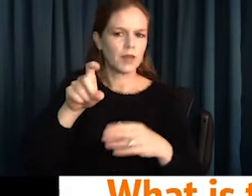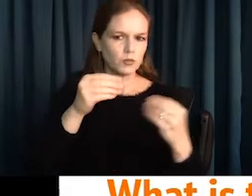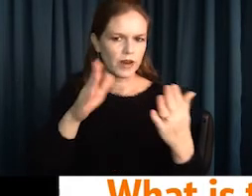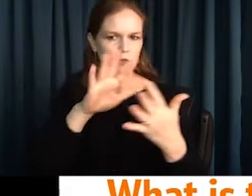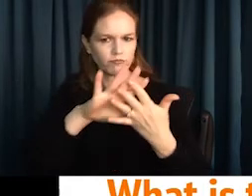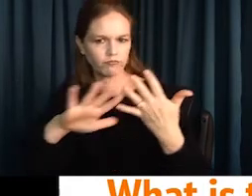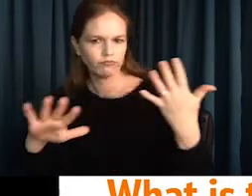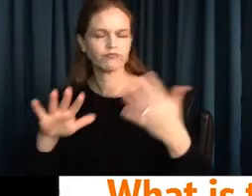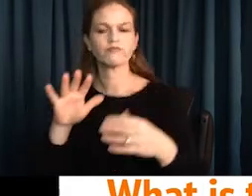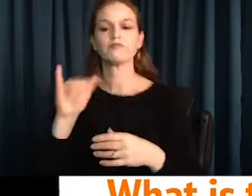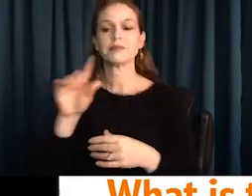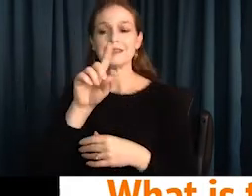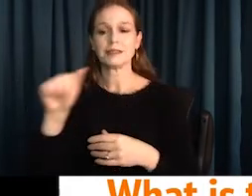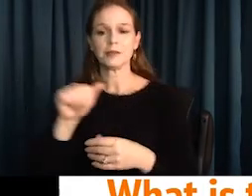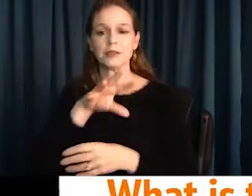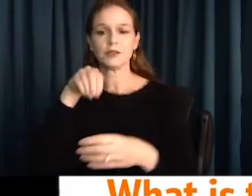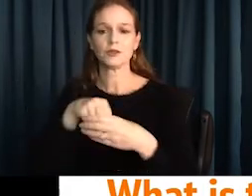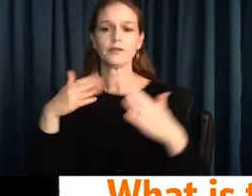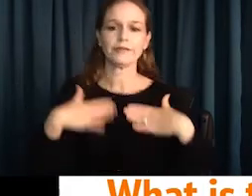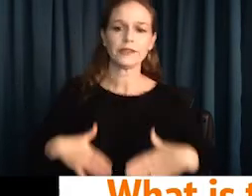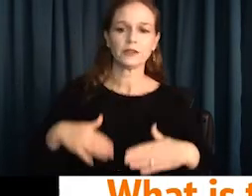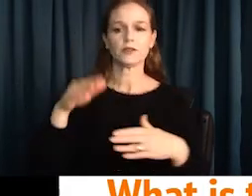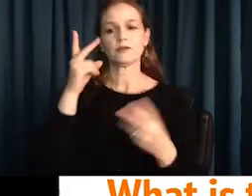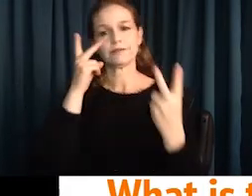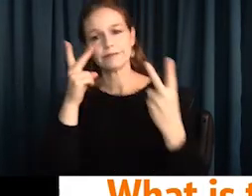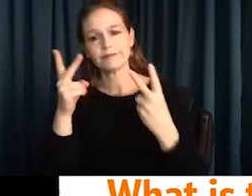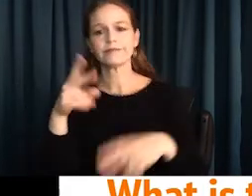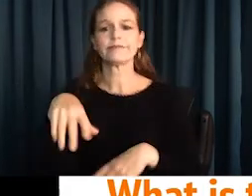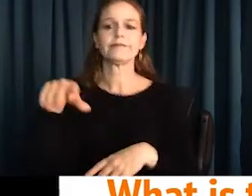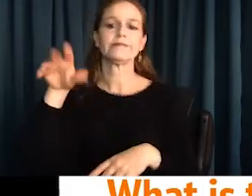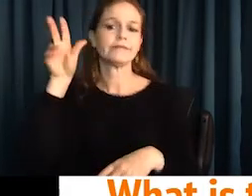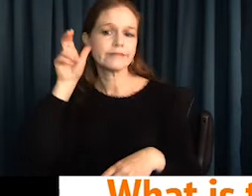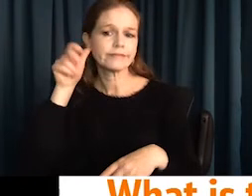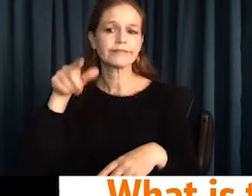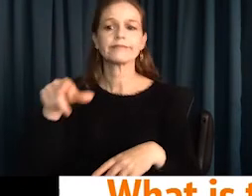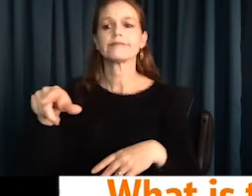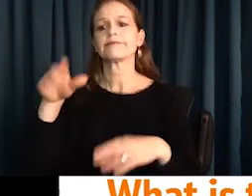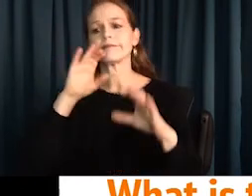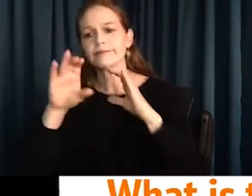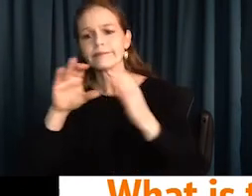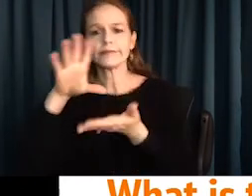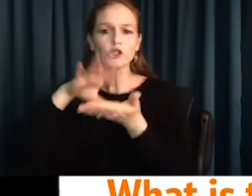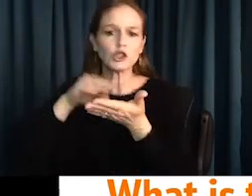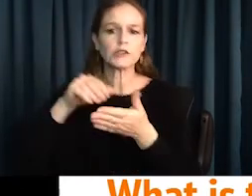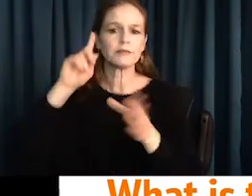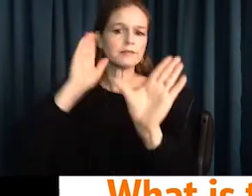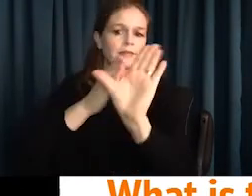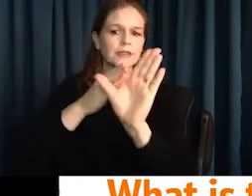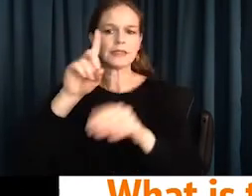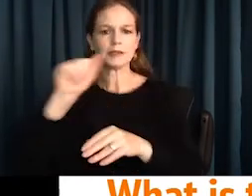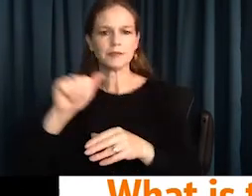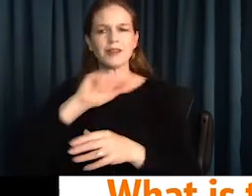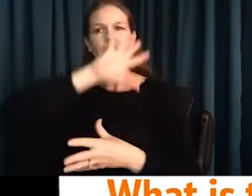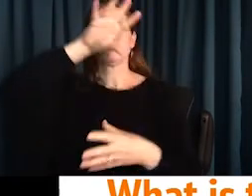physical, visual, auditory, communication, learning, and psychological disabilities which might impose